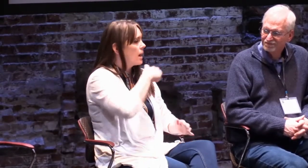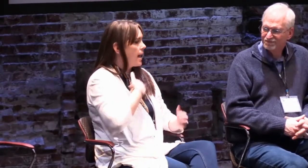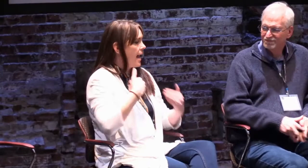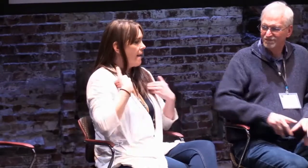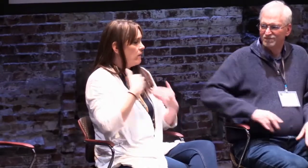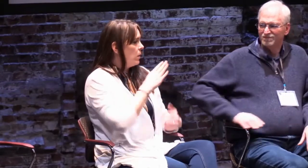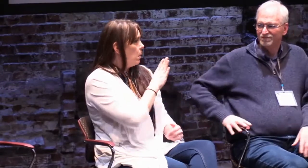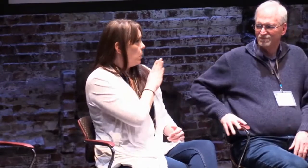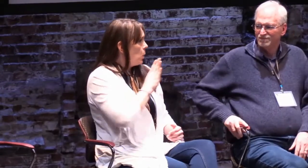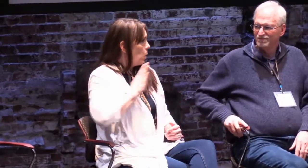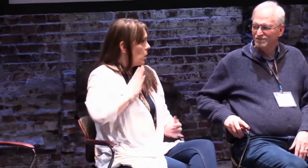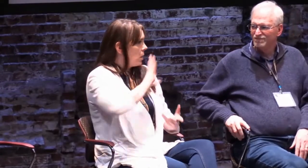The answer is yes.